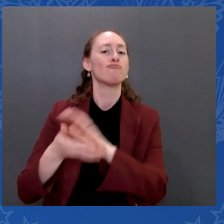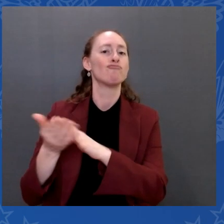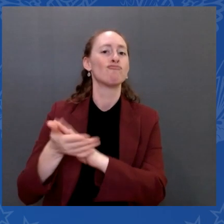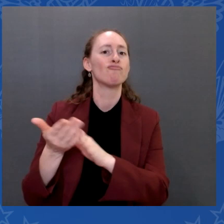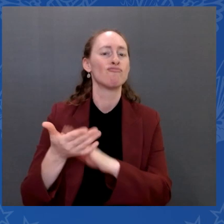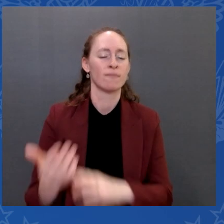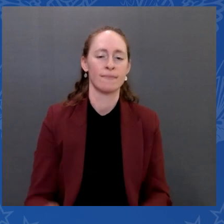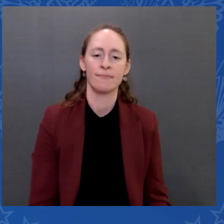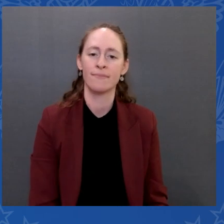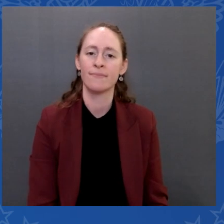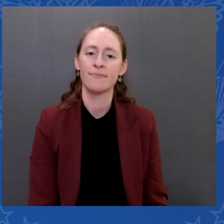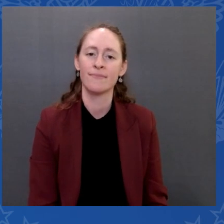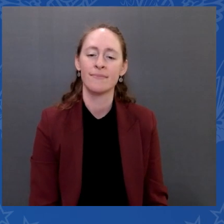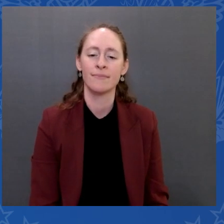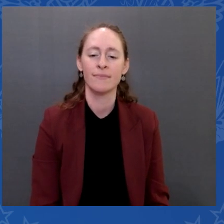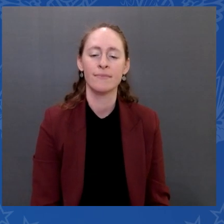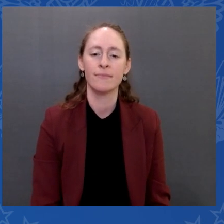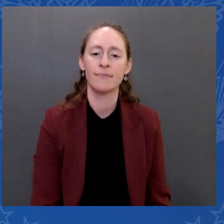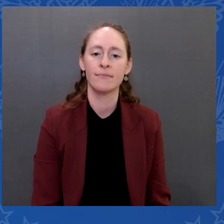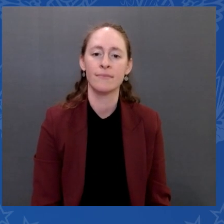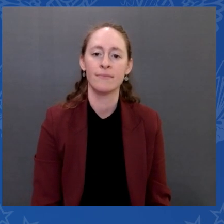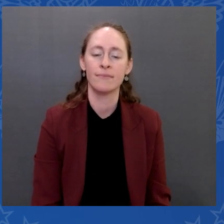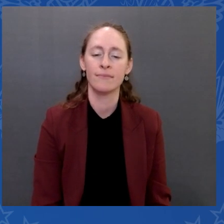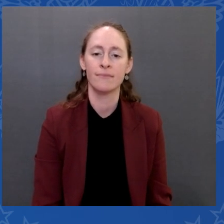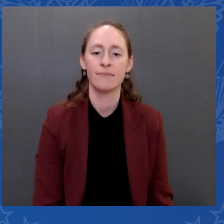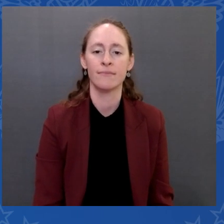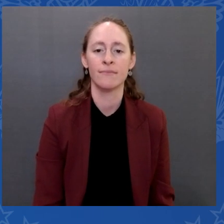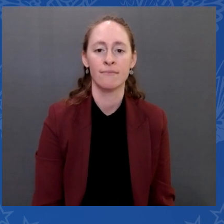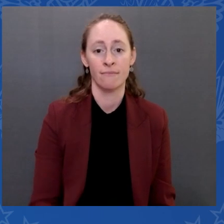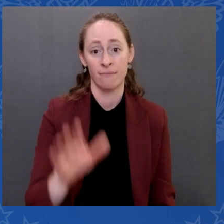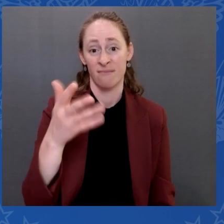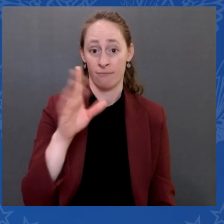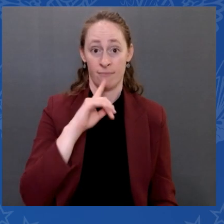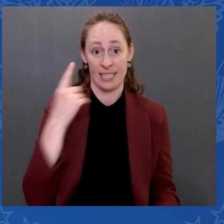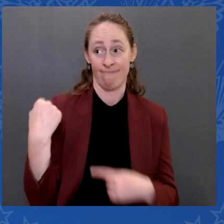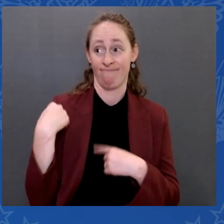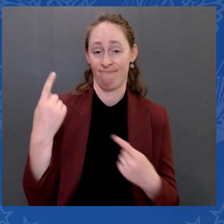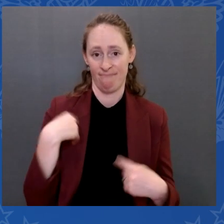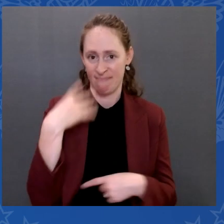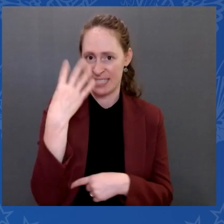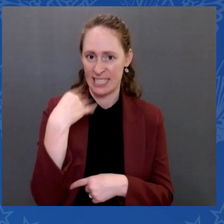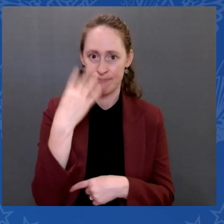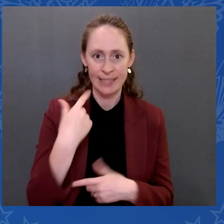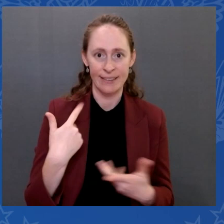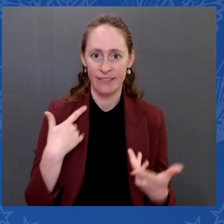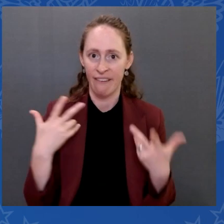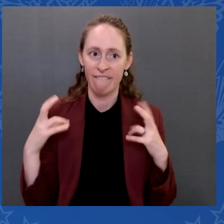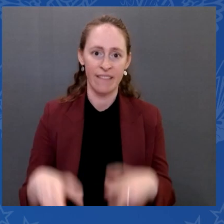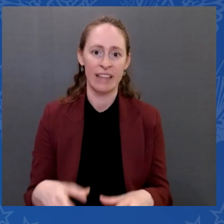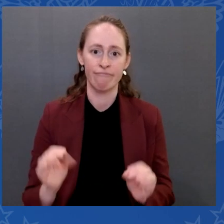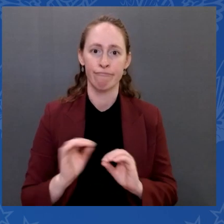China has invested more than $150 billion to build their own domestic capacity.